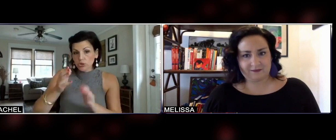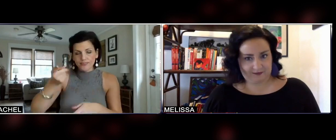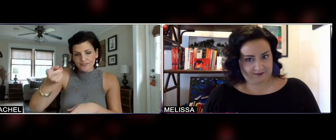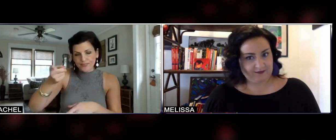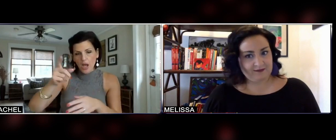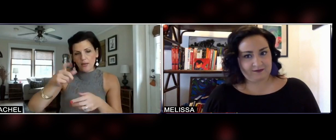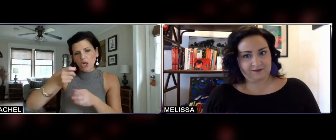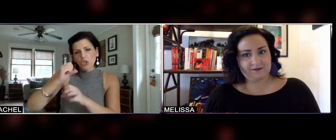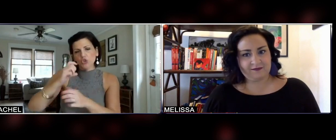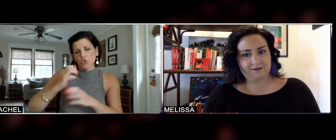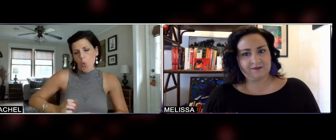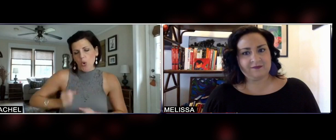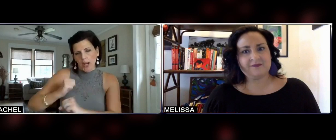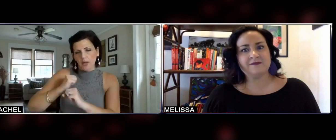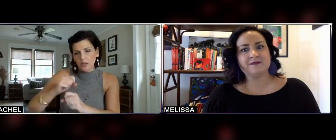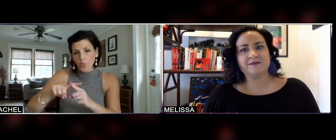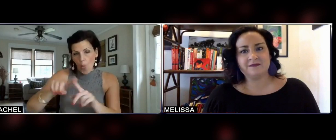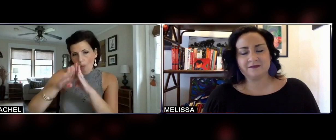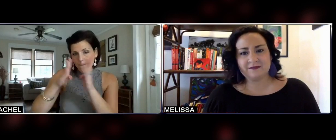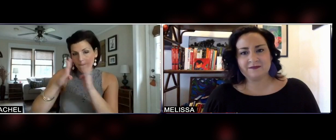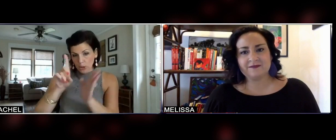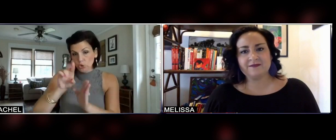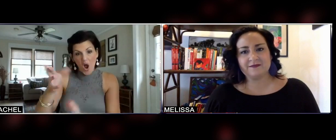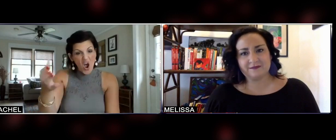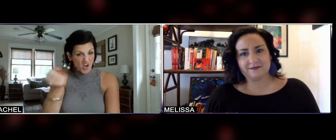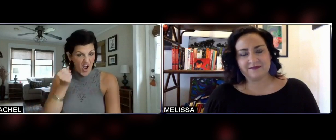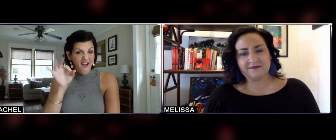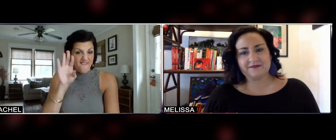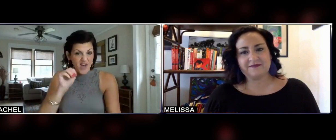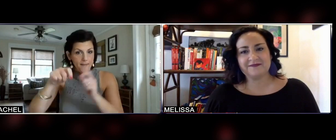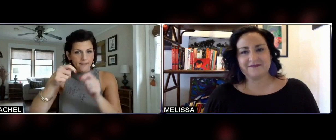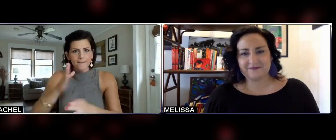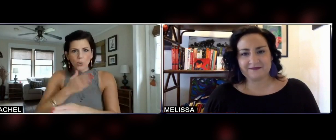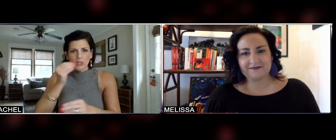I asked the security guard to open the door and I got the FM.